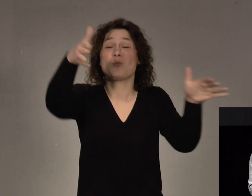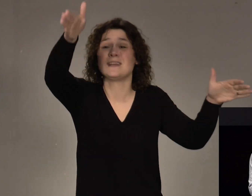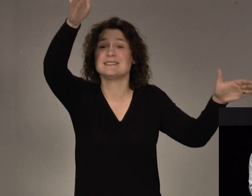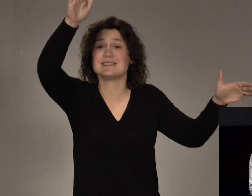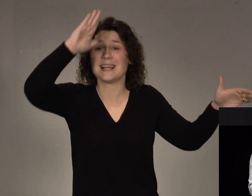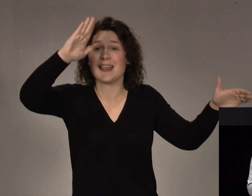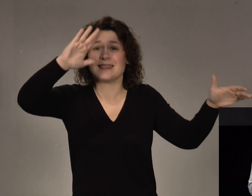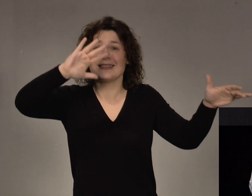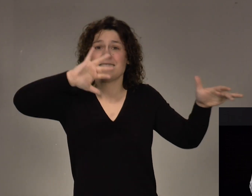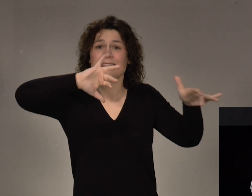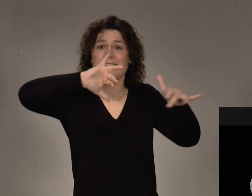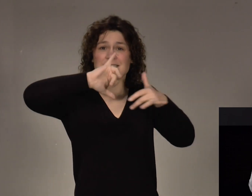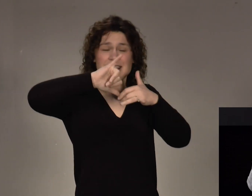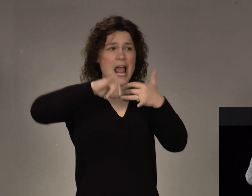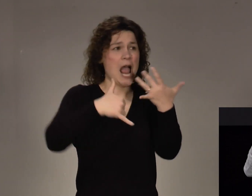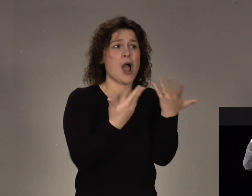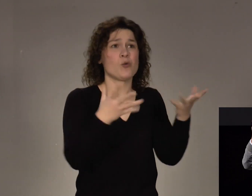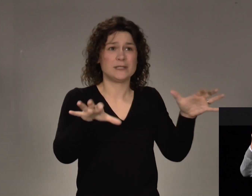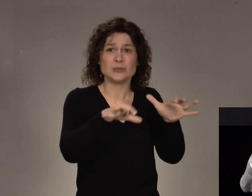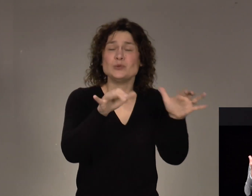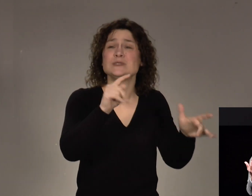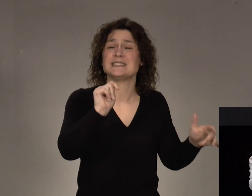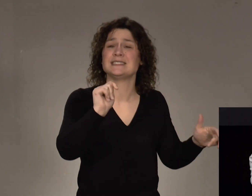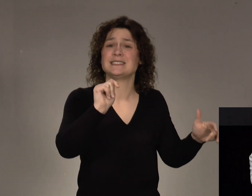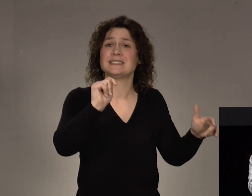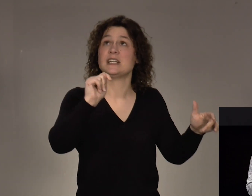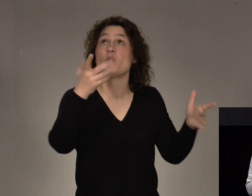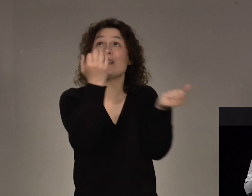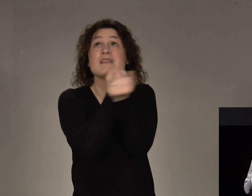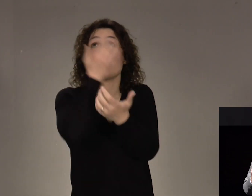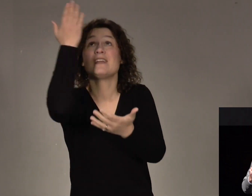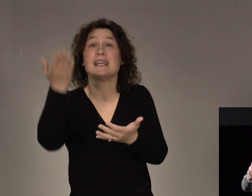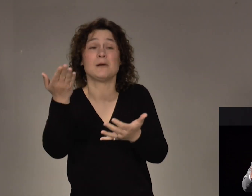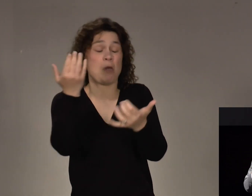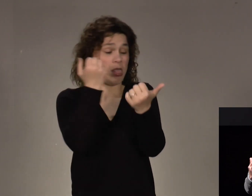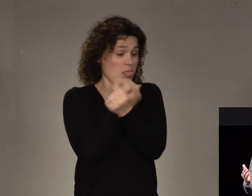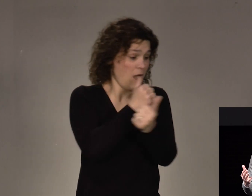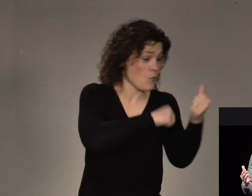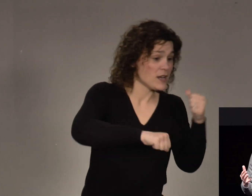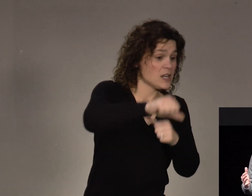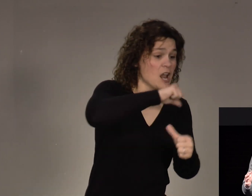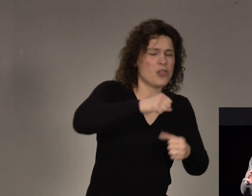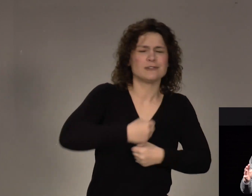wired. And we love Him and love one another and--and express love by